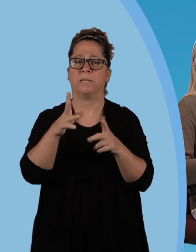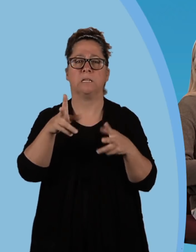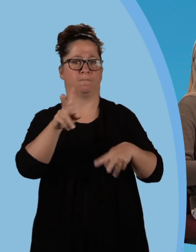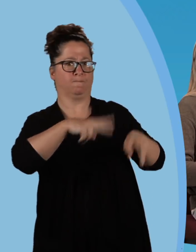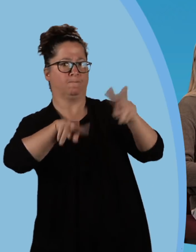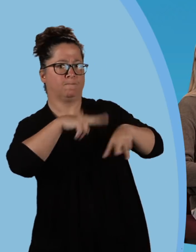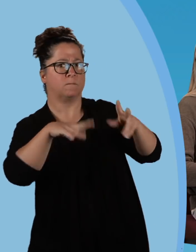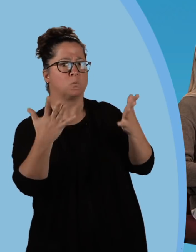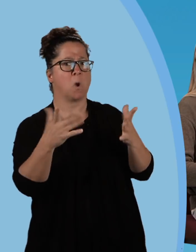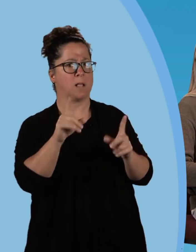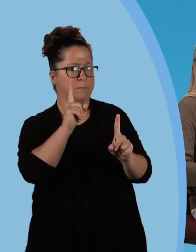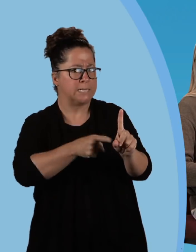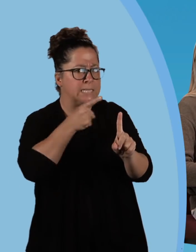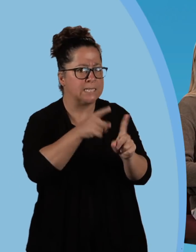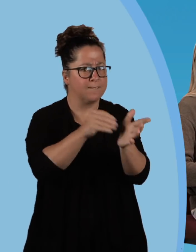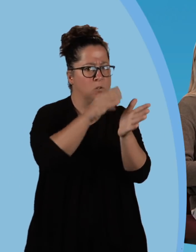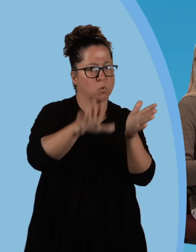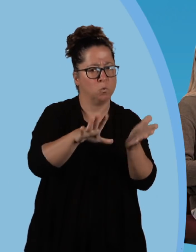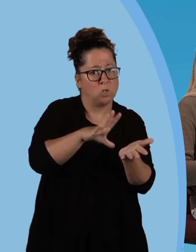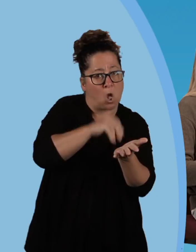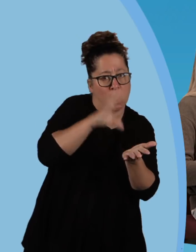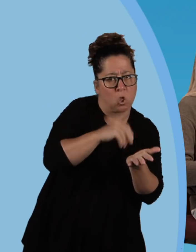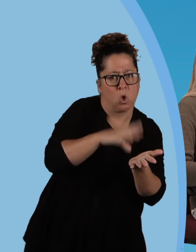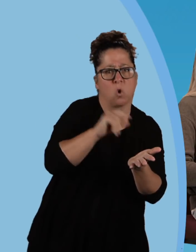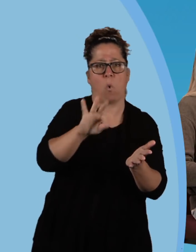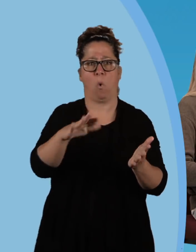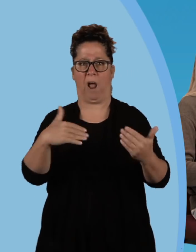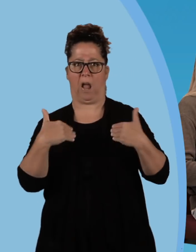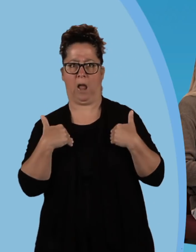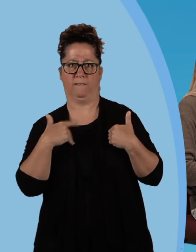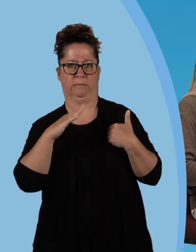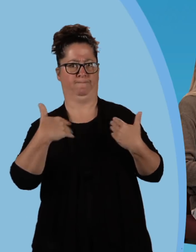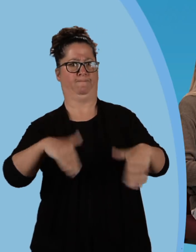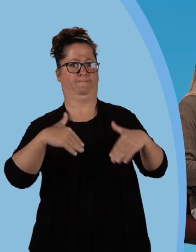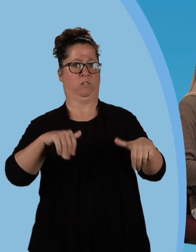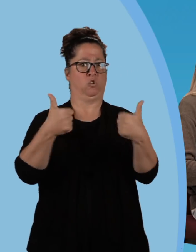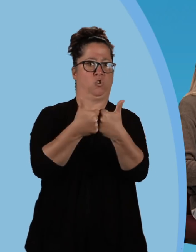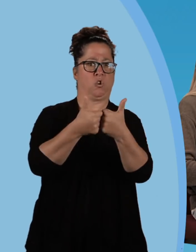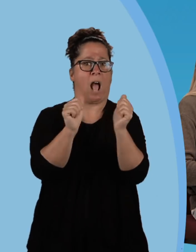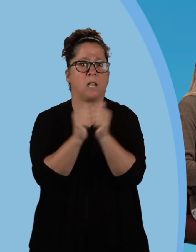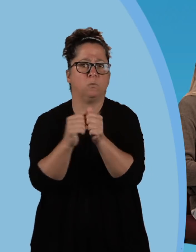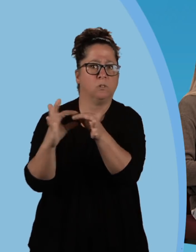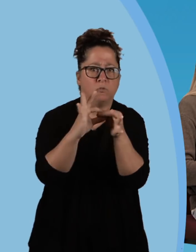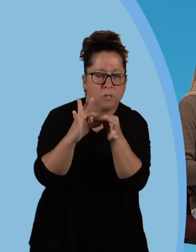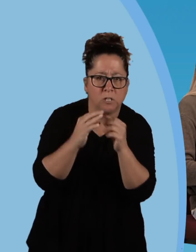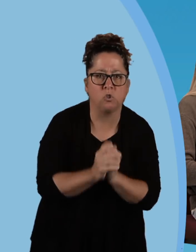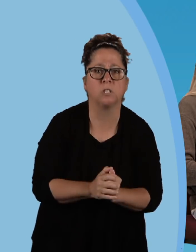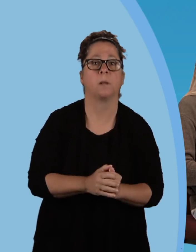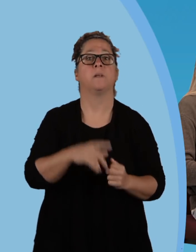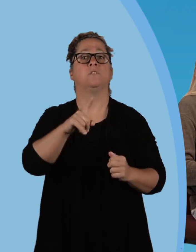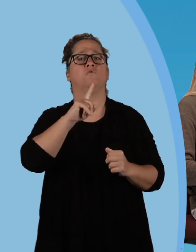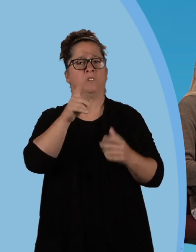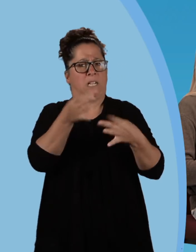and is having peer relationships or is challenged by that. It's also very important for